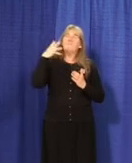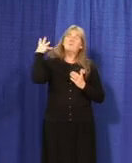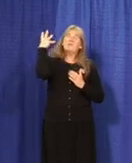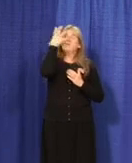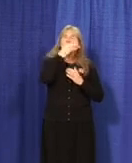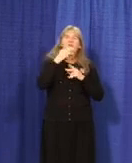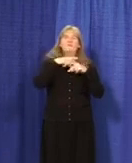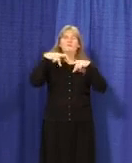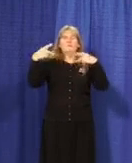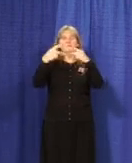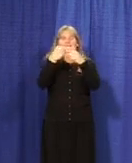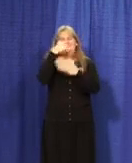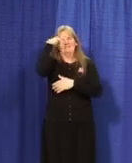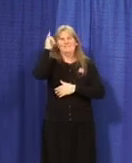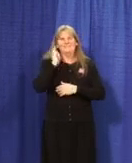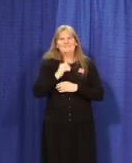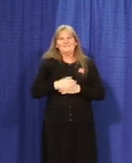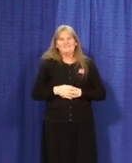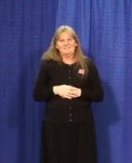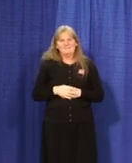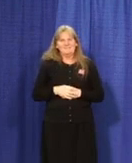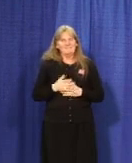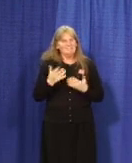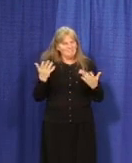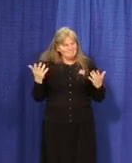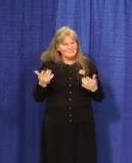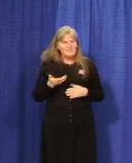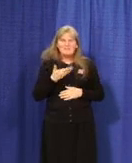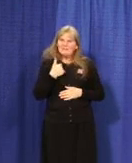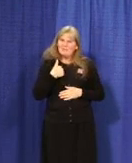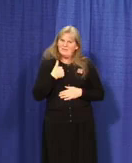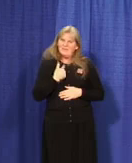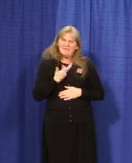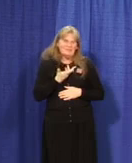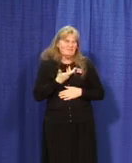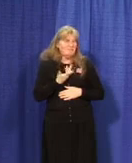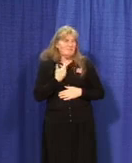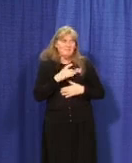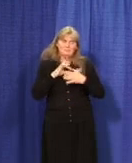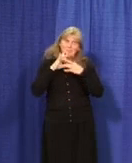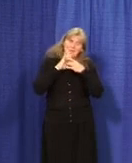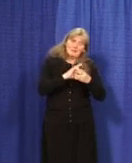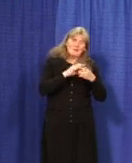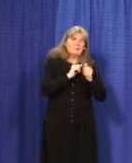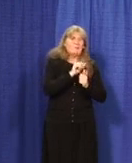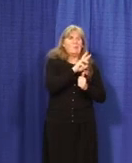each other. This week, we are one people with Watson Lake, as much as we are all Yukoners.